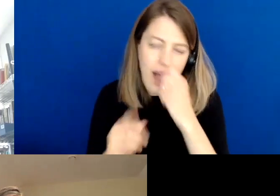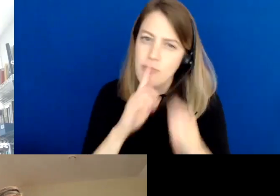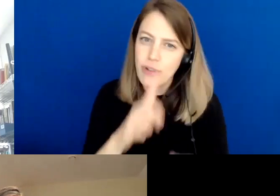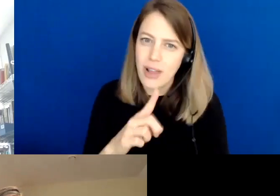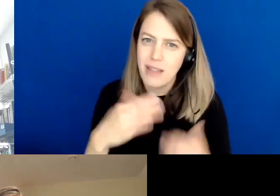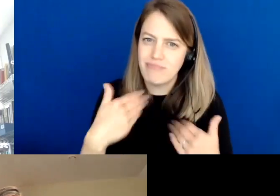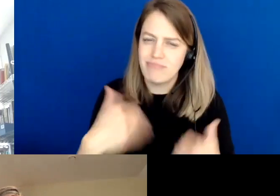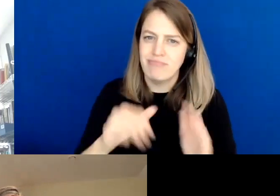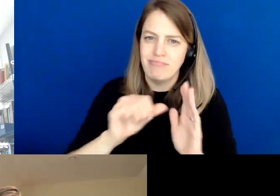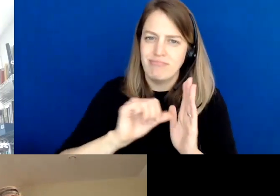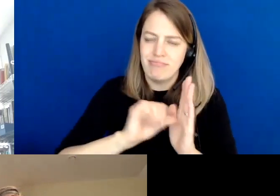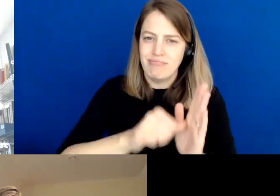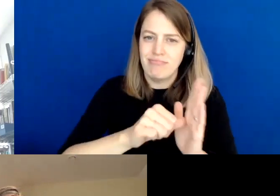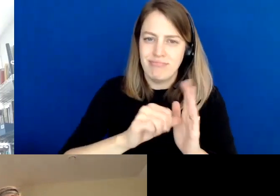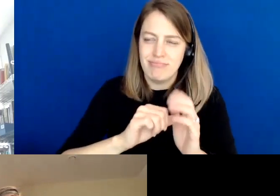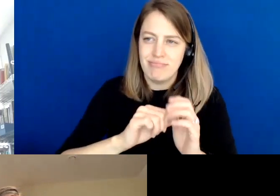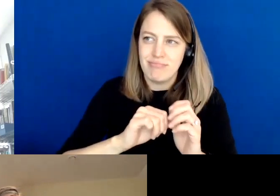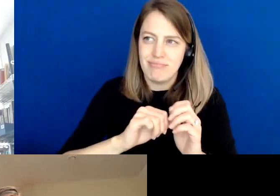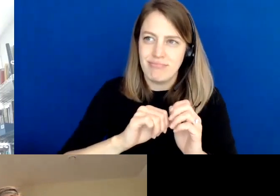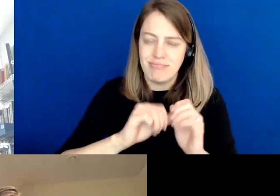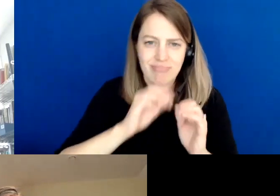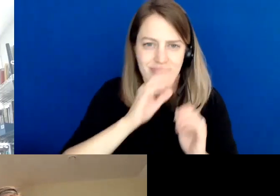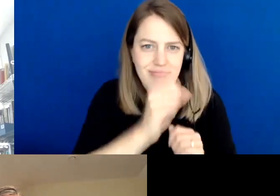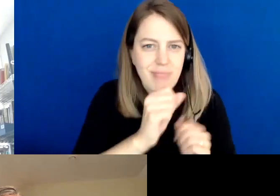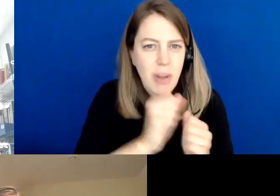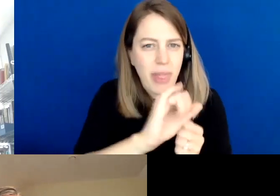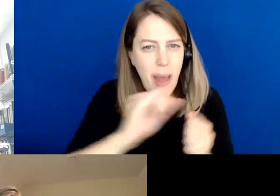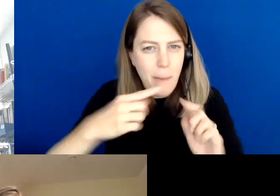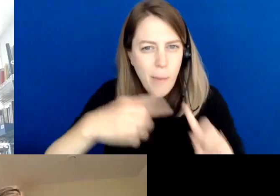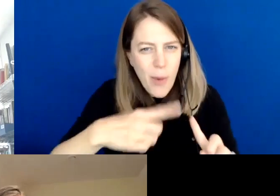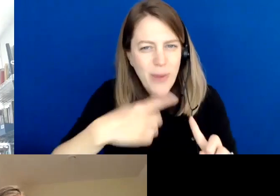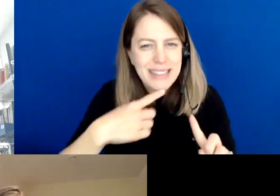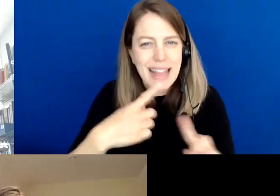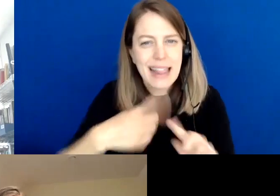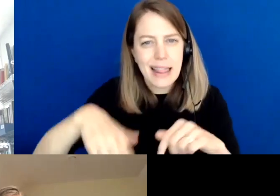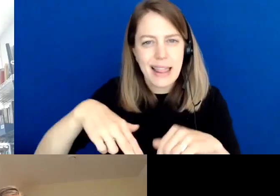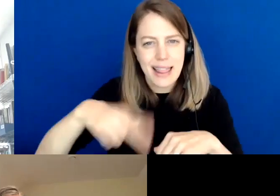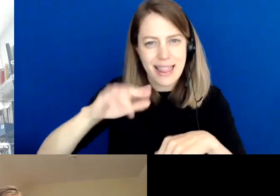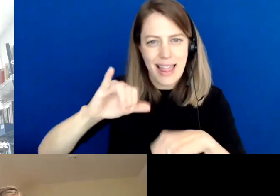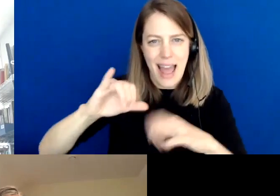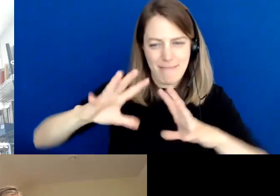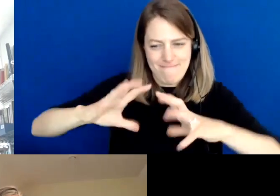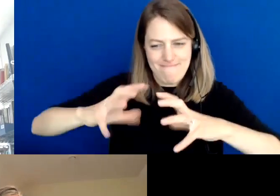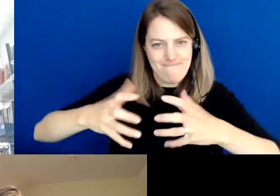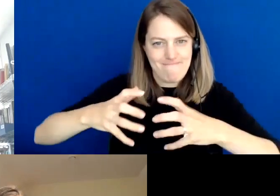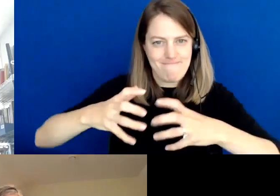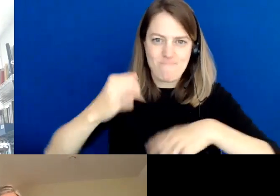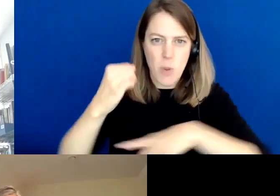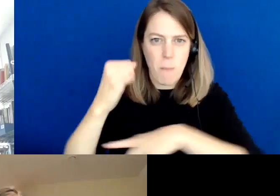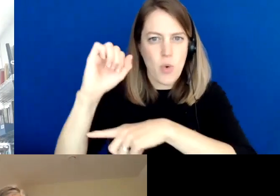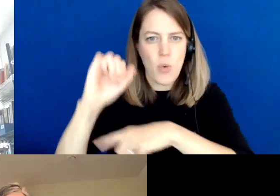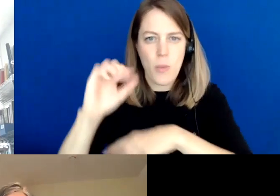the nature of the self-advocacy movement as an indispensable stakeholder here.